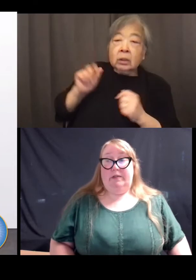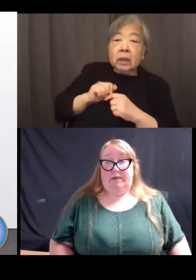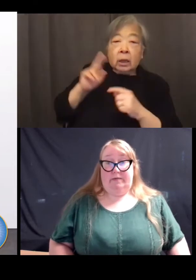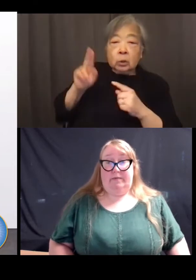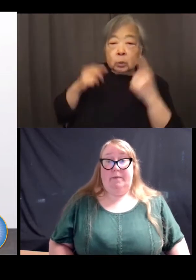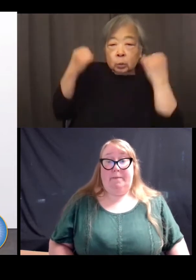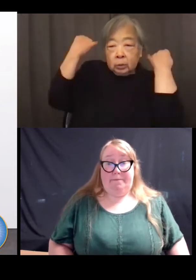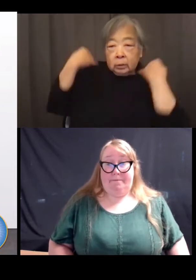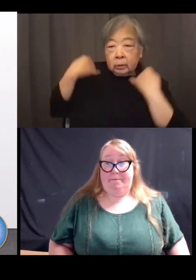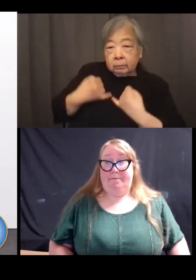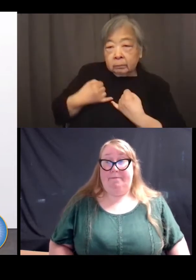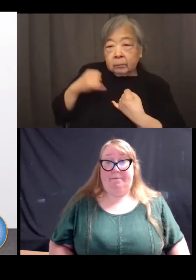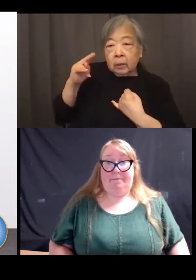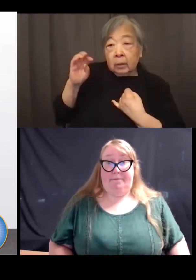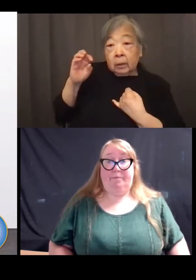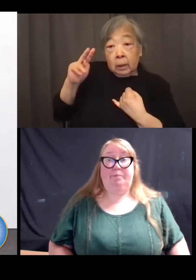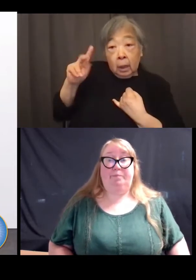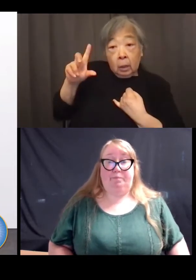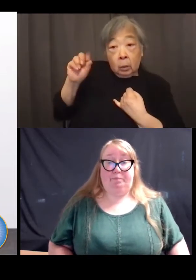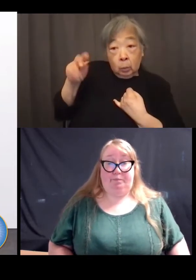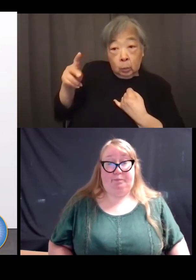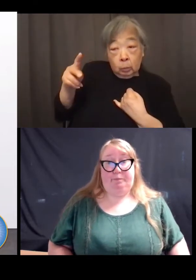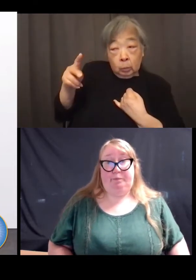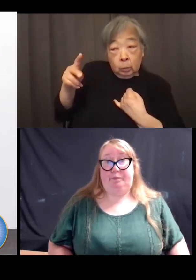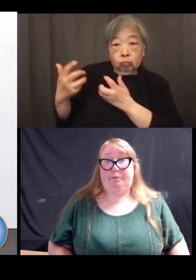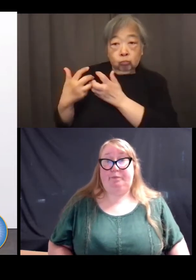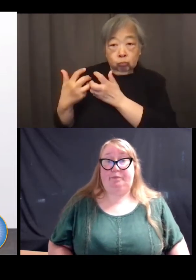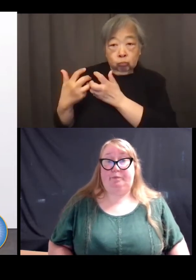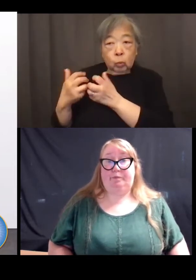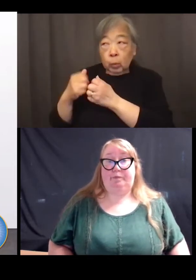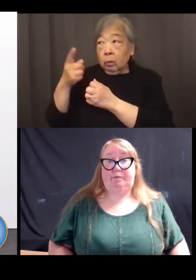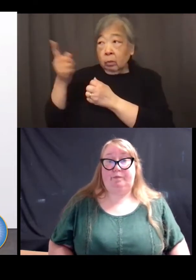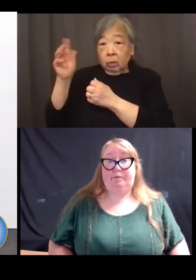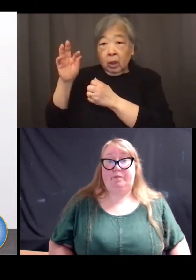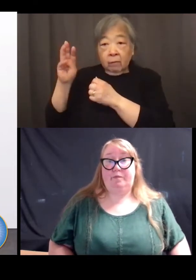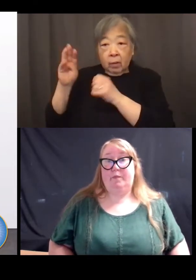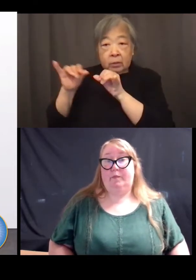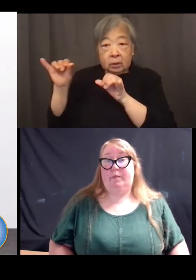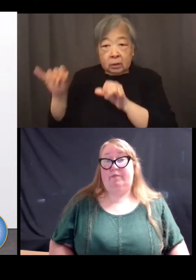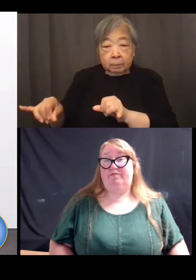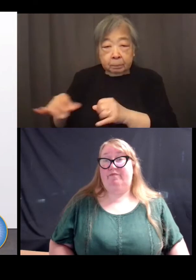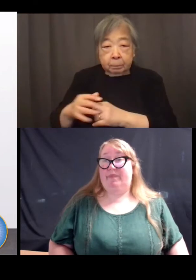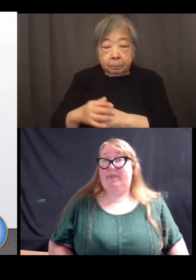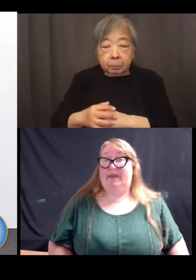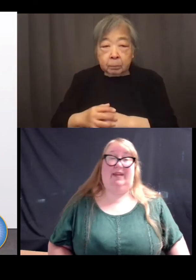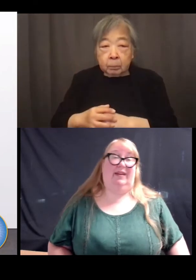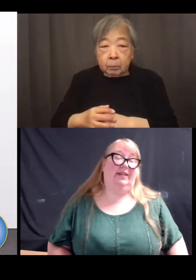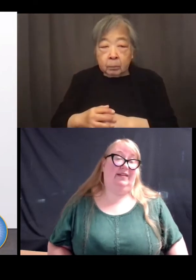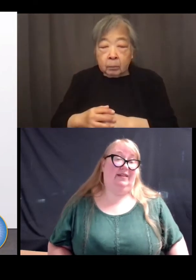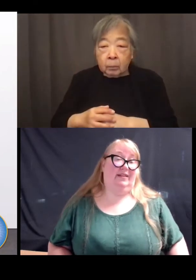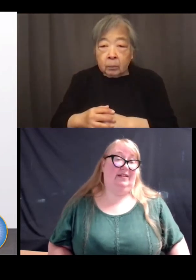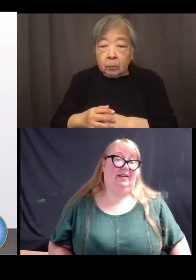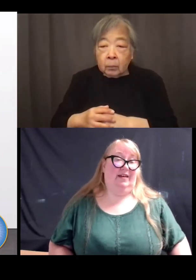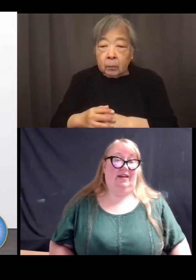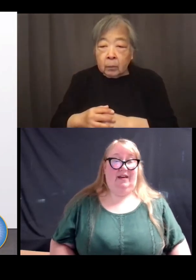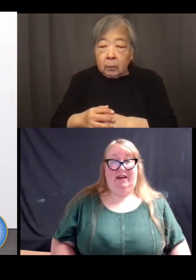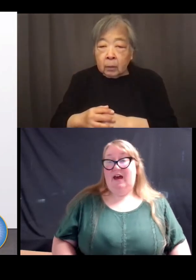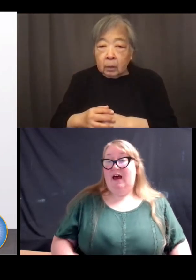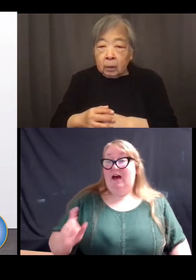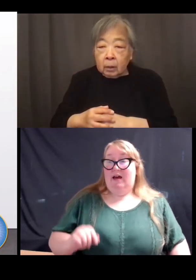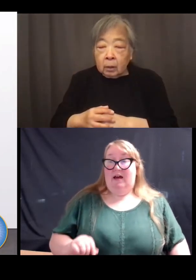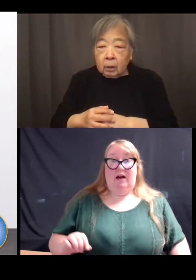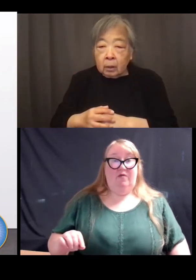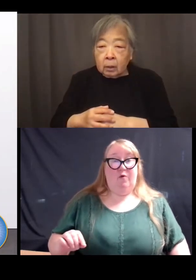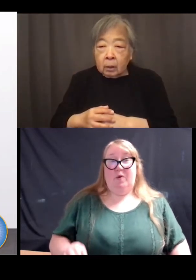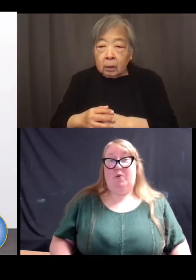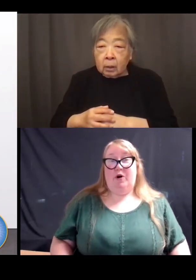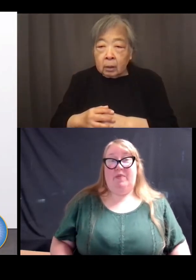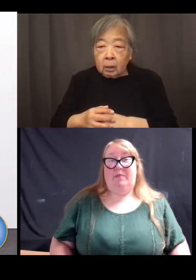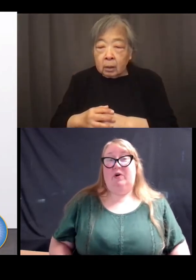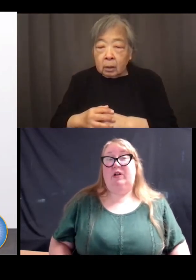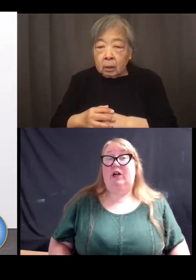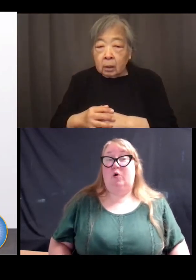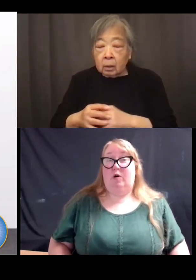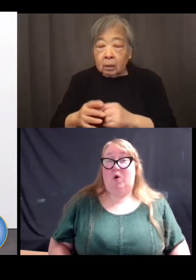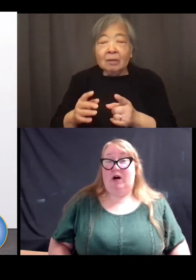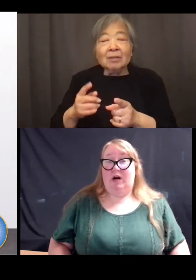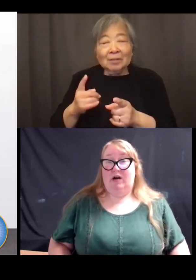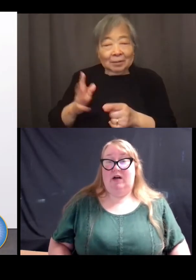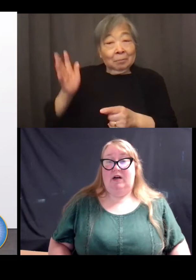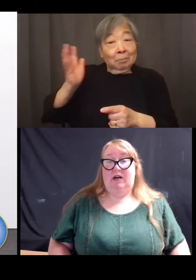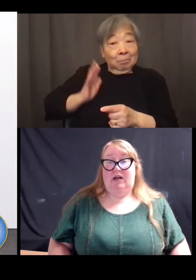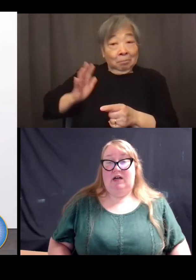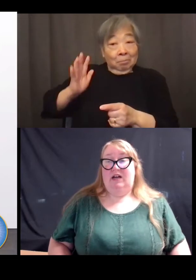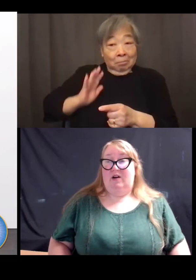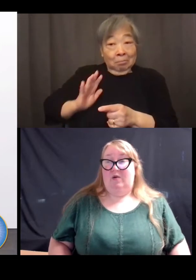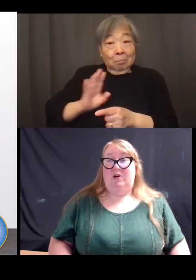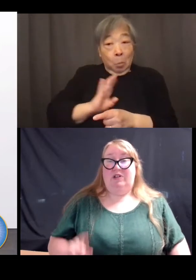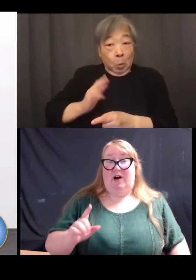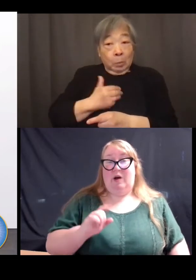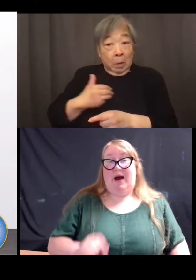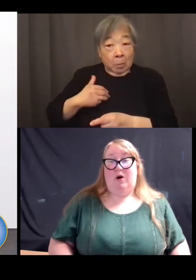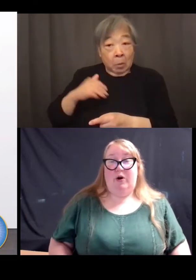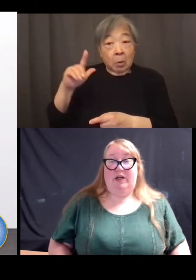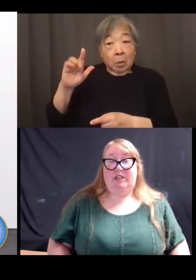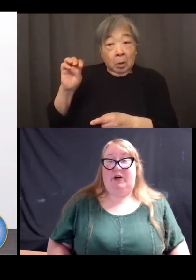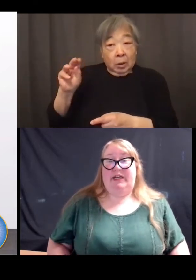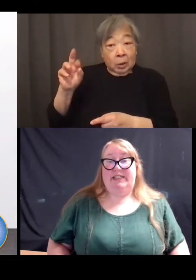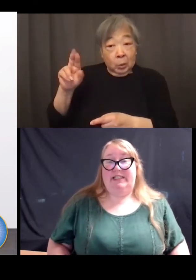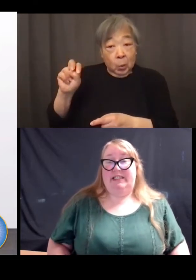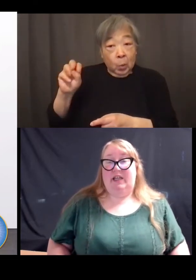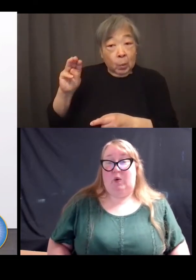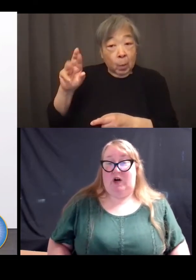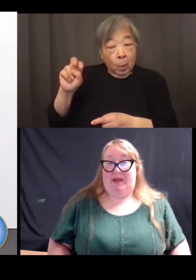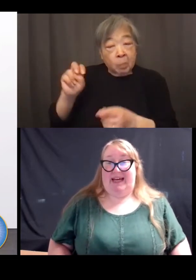A former board member Lenore Moore will talk about her experiences in the workplace